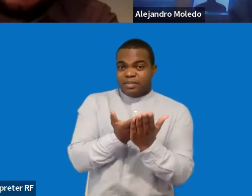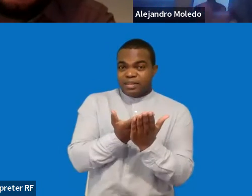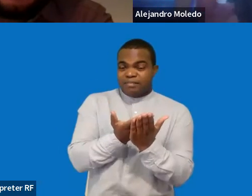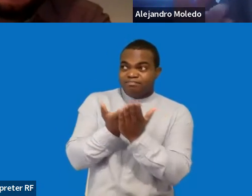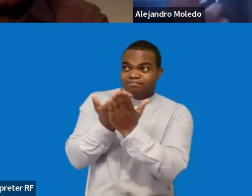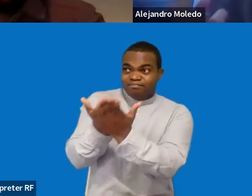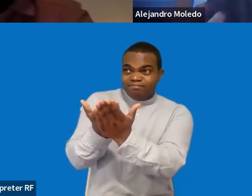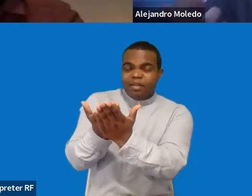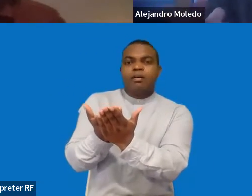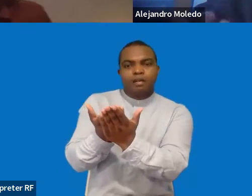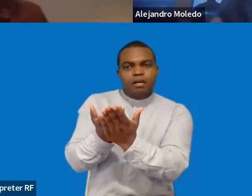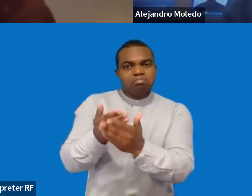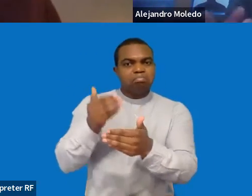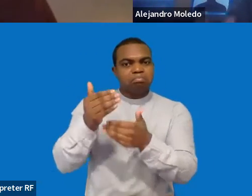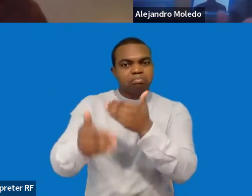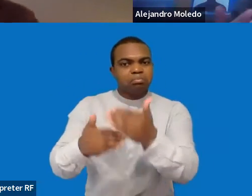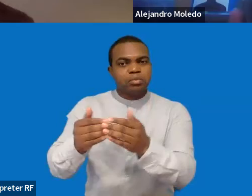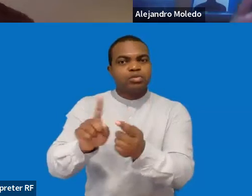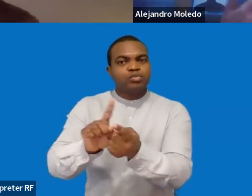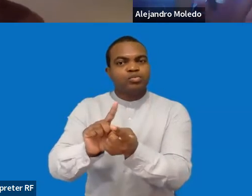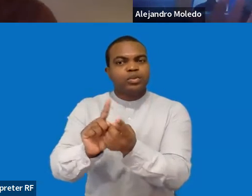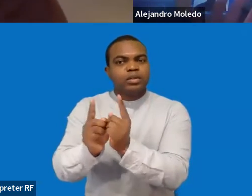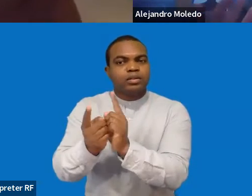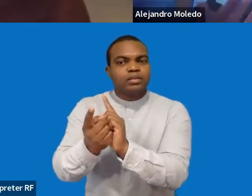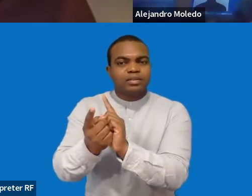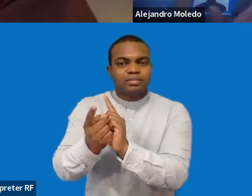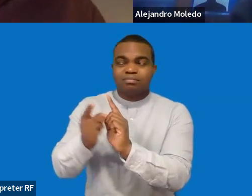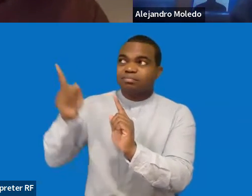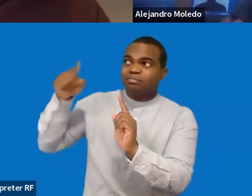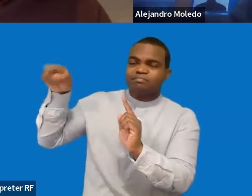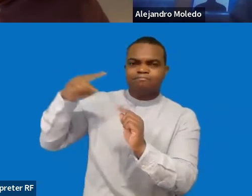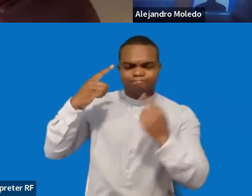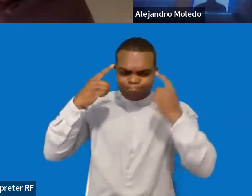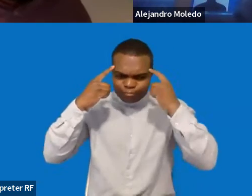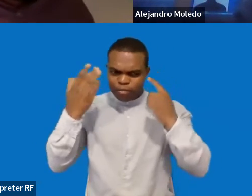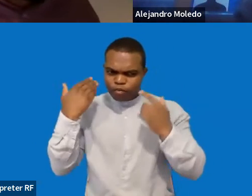Because in this pilot projects, we had the possibility of mutual recognition